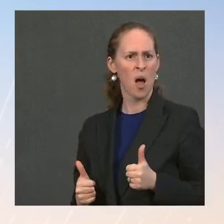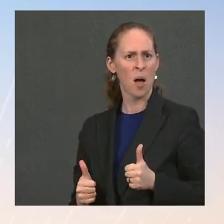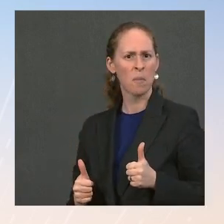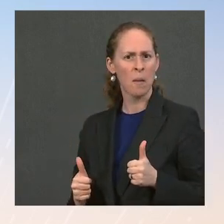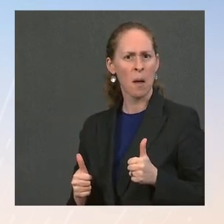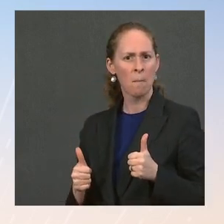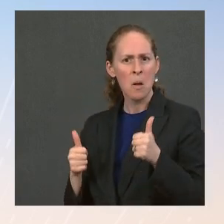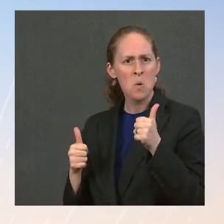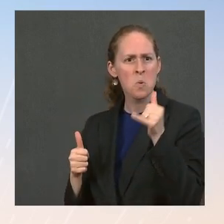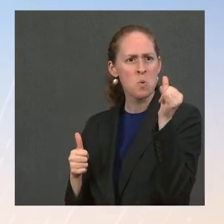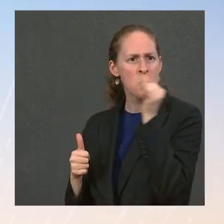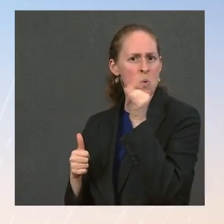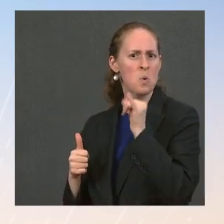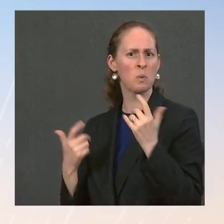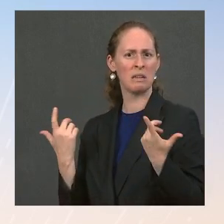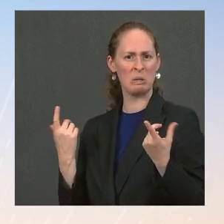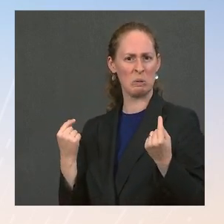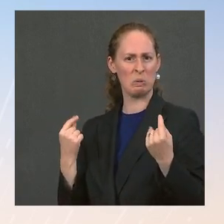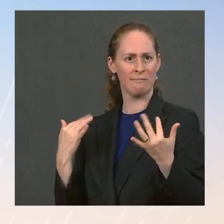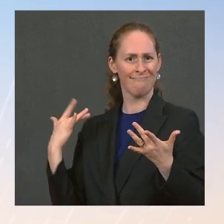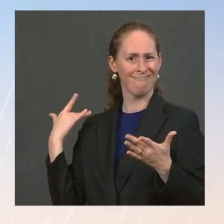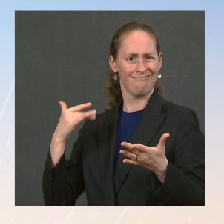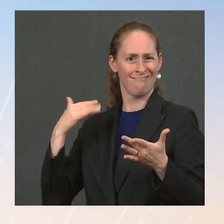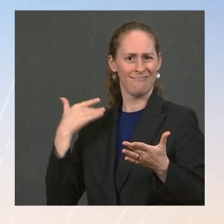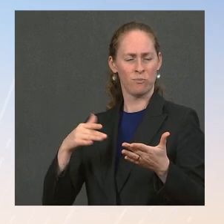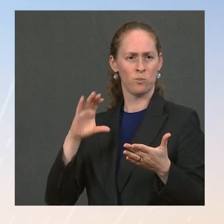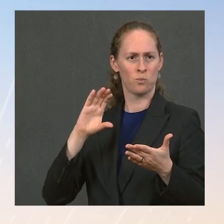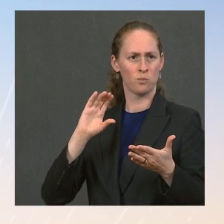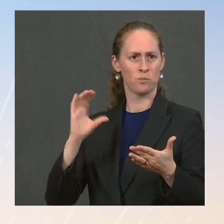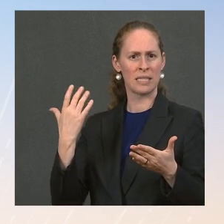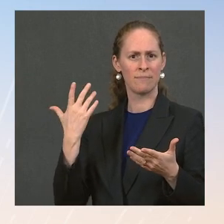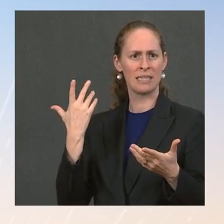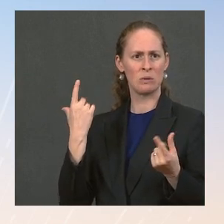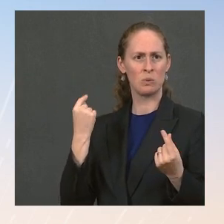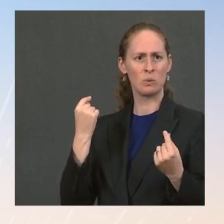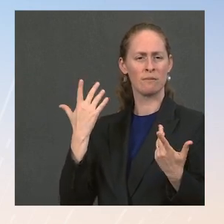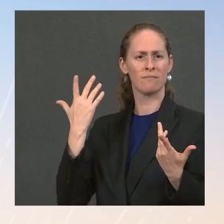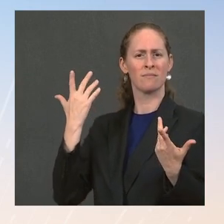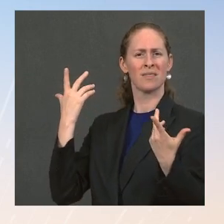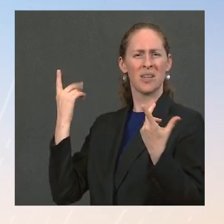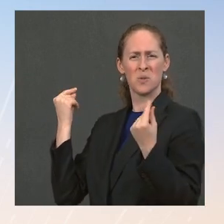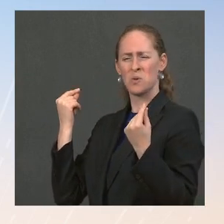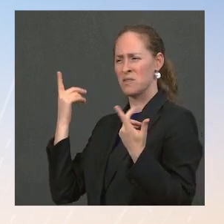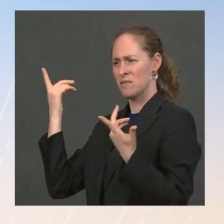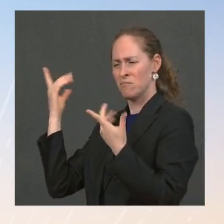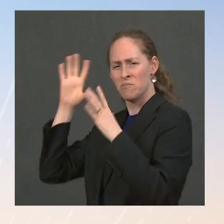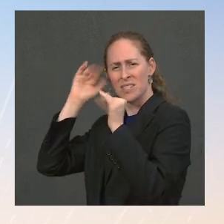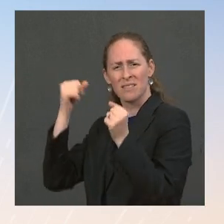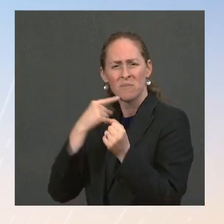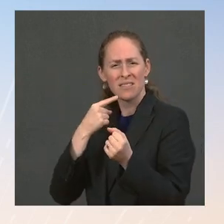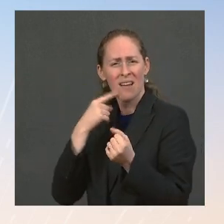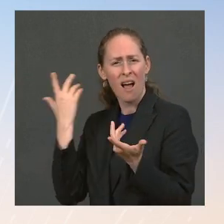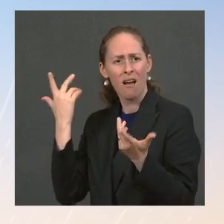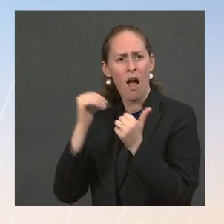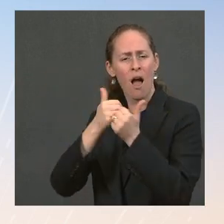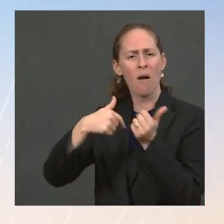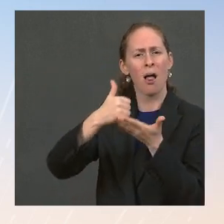right now who are worried about those rising costs? Ms. Psaki: The President would say we take the commitment --